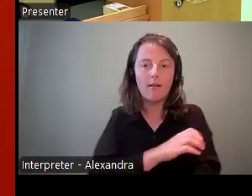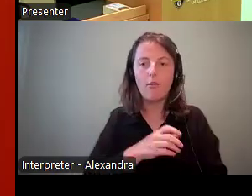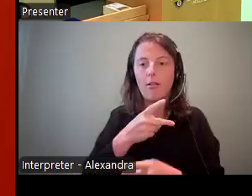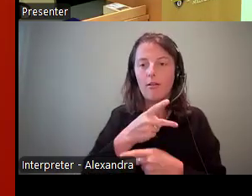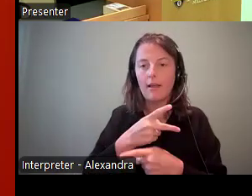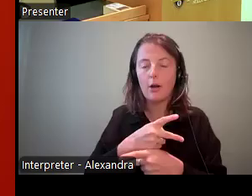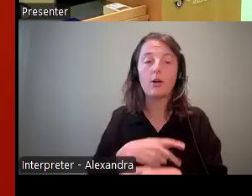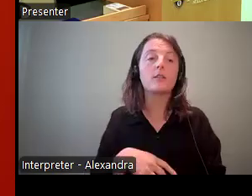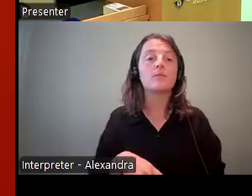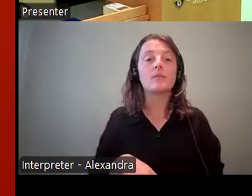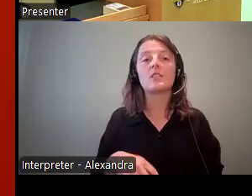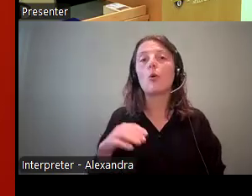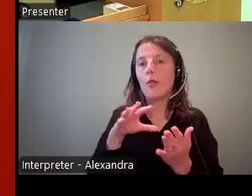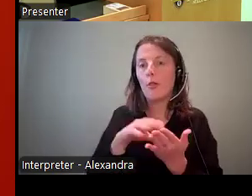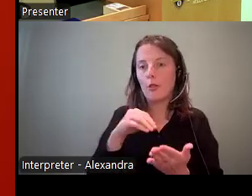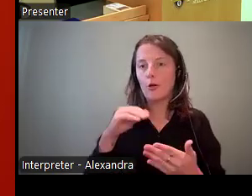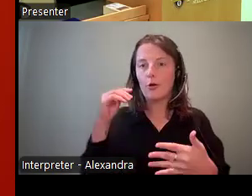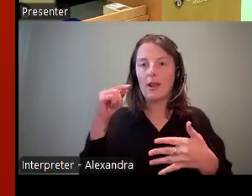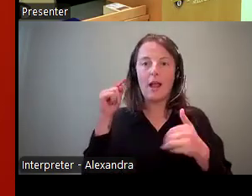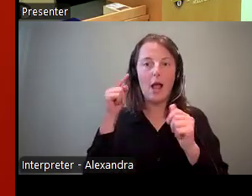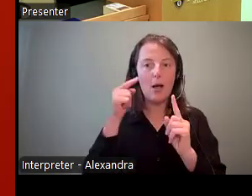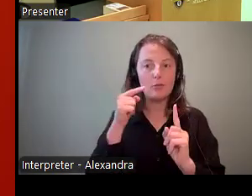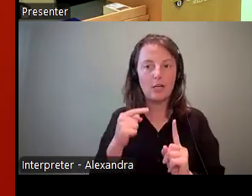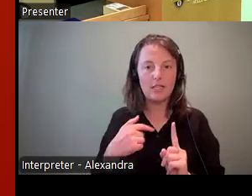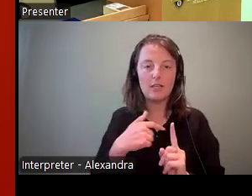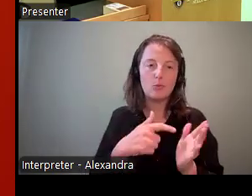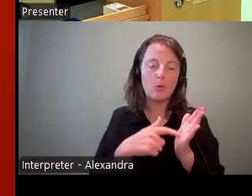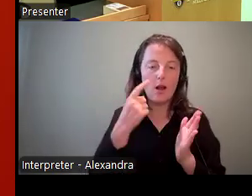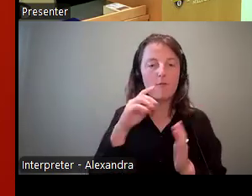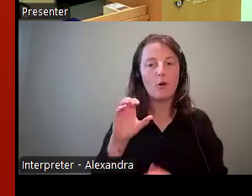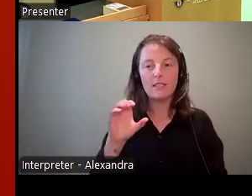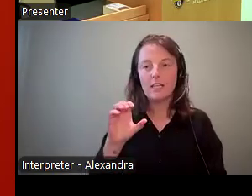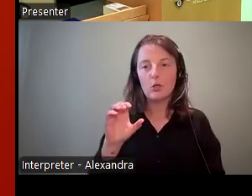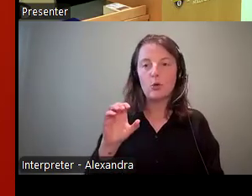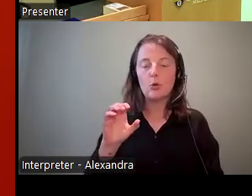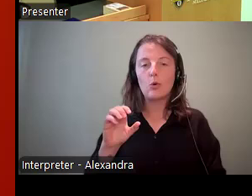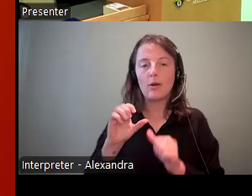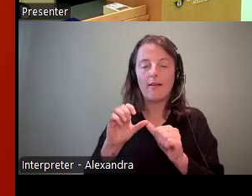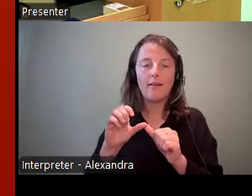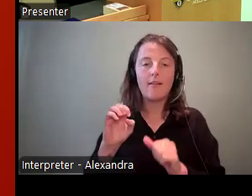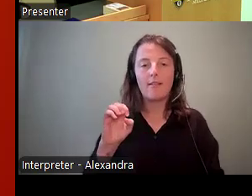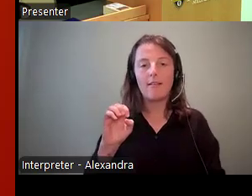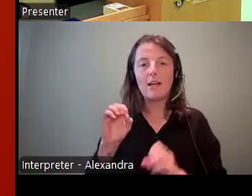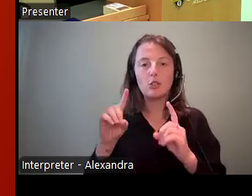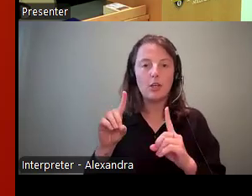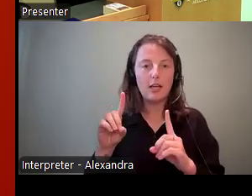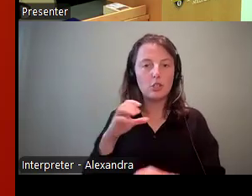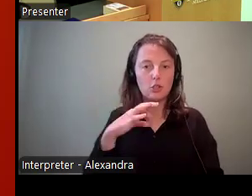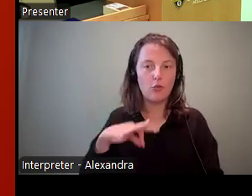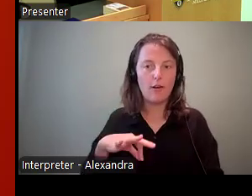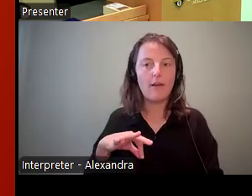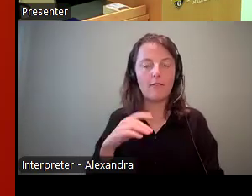objectives for for continuing education credit is first to describe how cultural and community